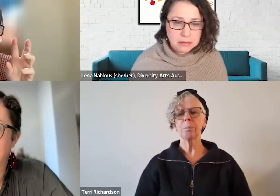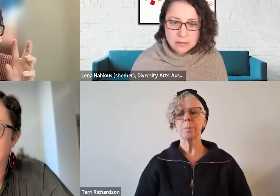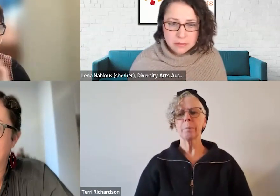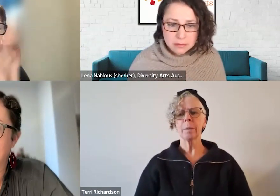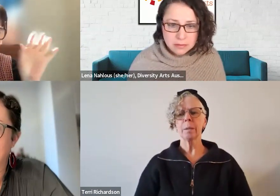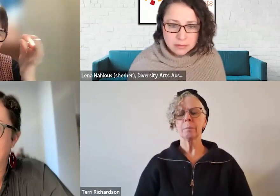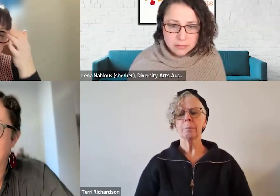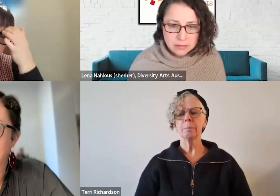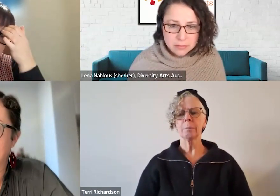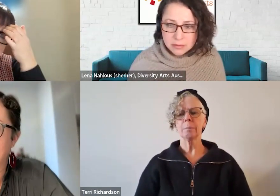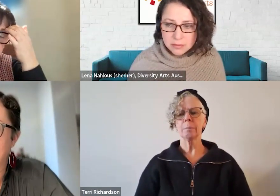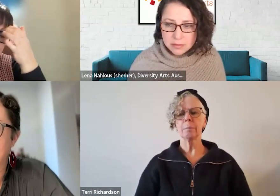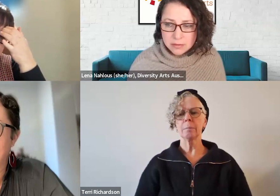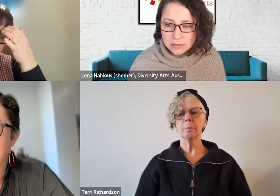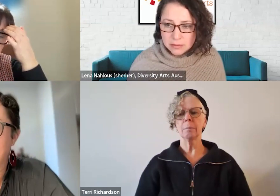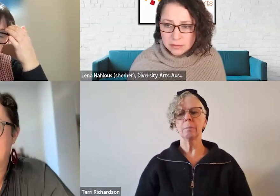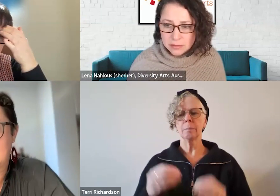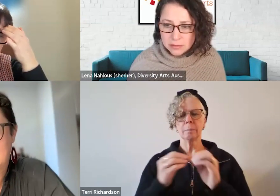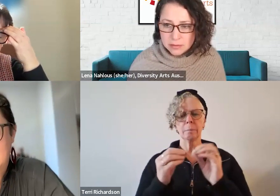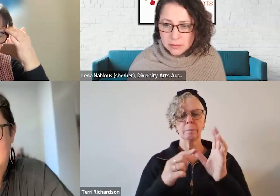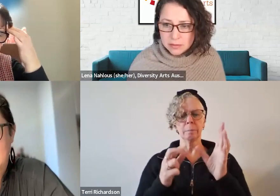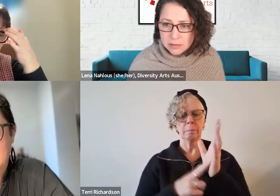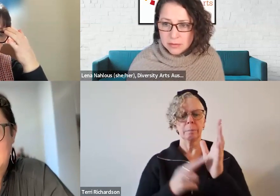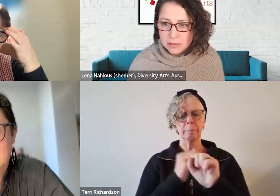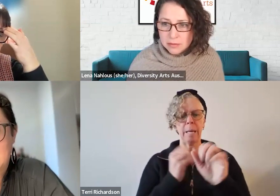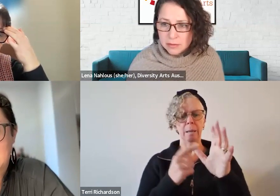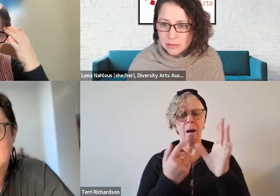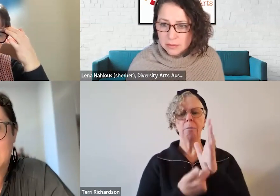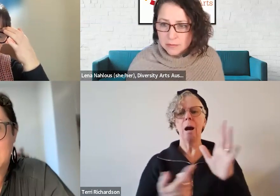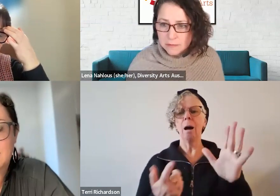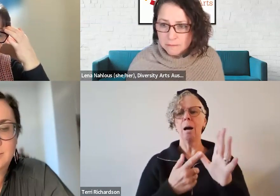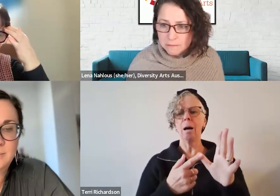I think take Bangarra obviously out of the mix and you're talking about the NPAs,